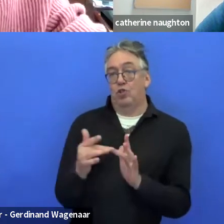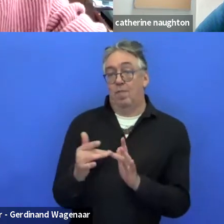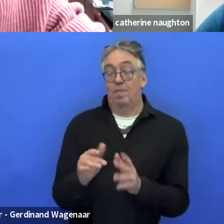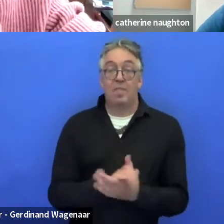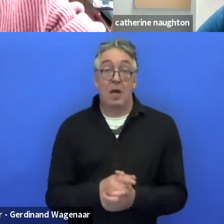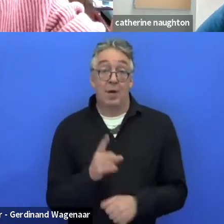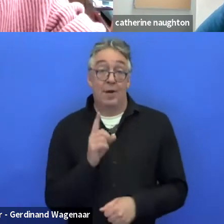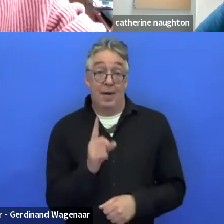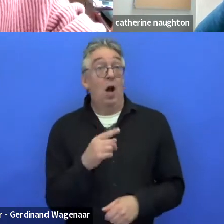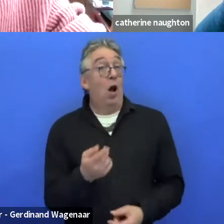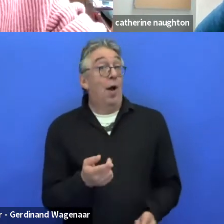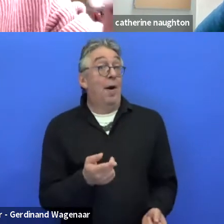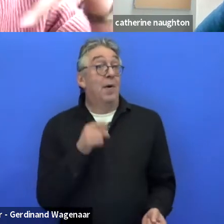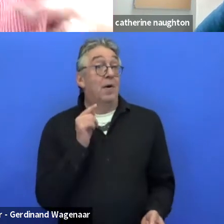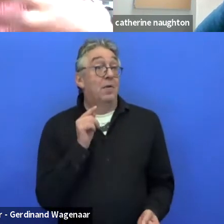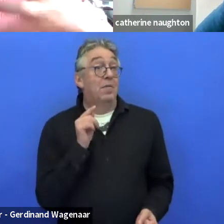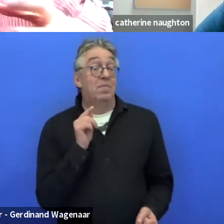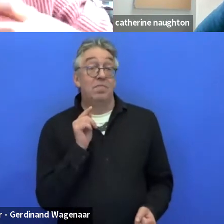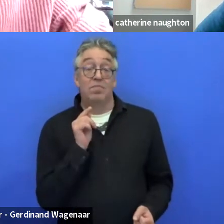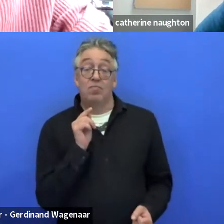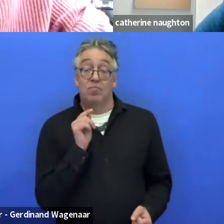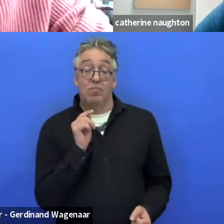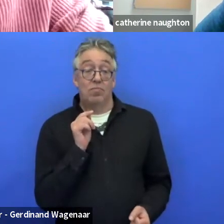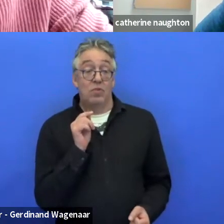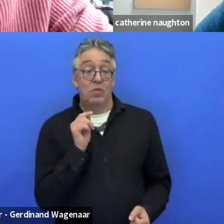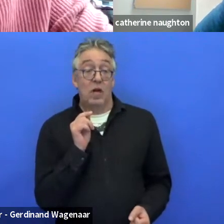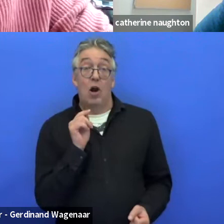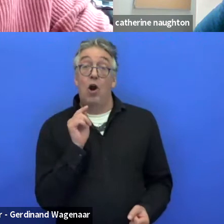after you know about the fact which is the source of the problem